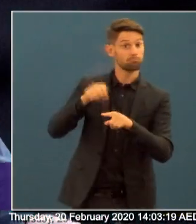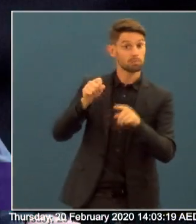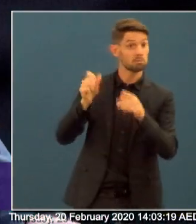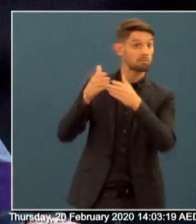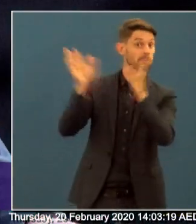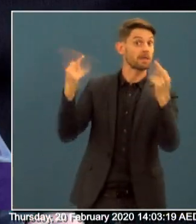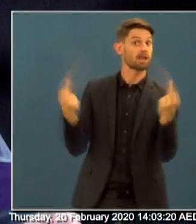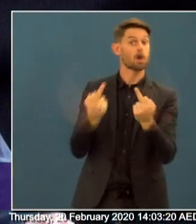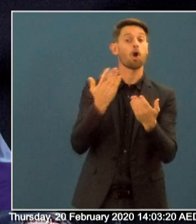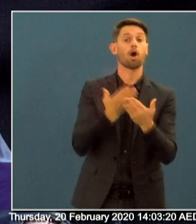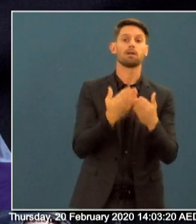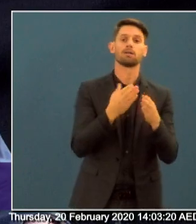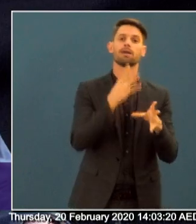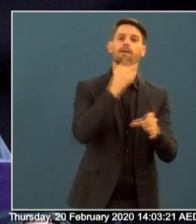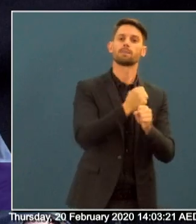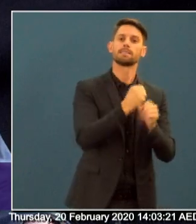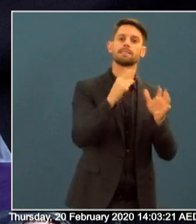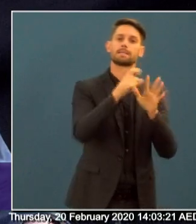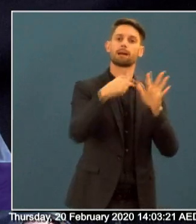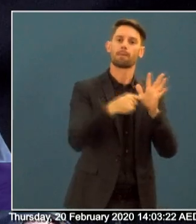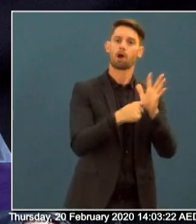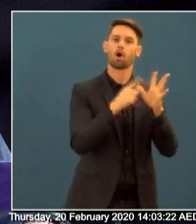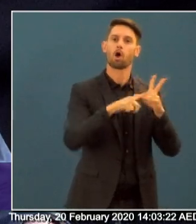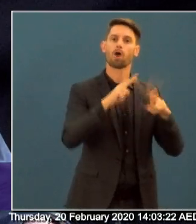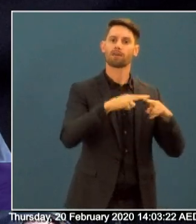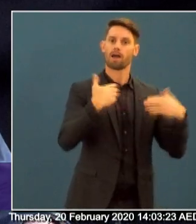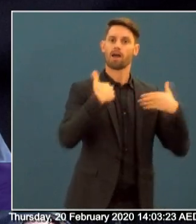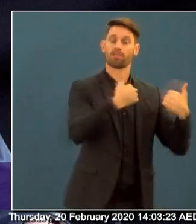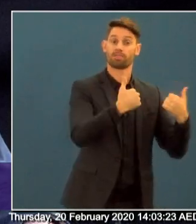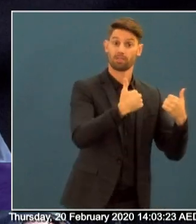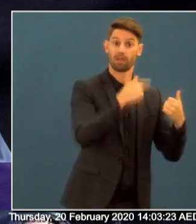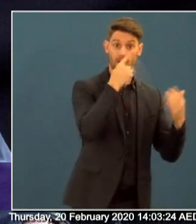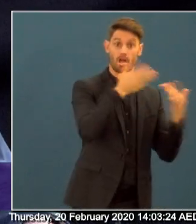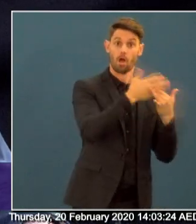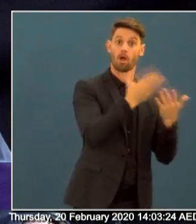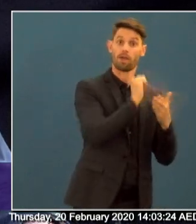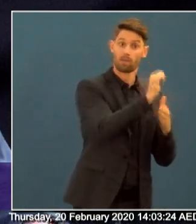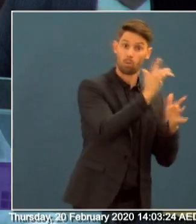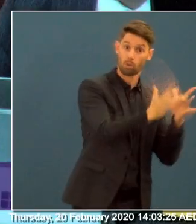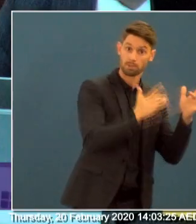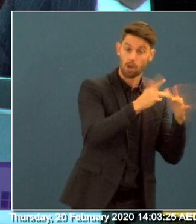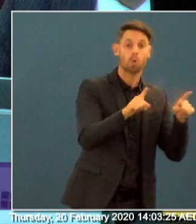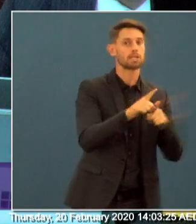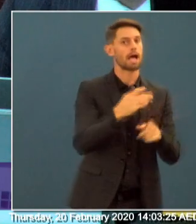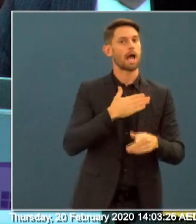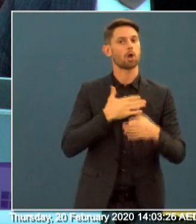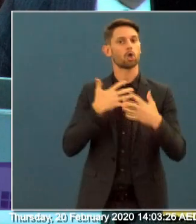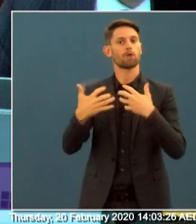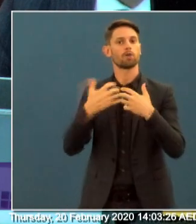on the Department of Health's website and our own website at UNSW. And have you had any feedback or evaluation about the